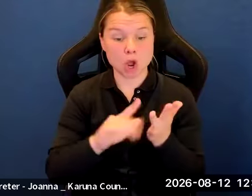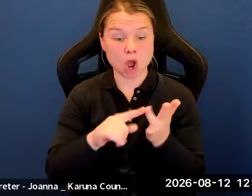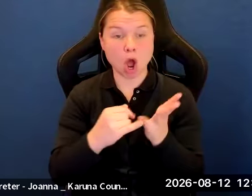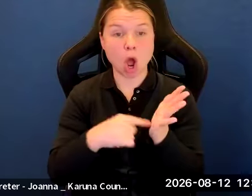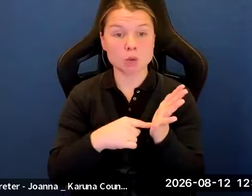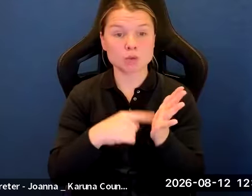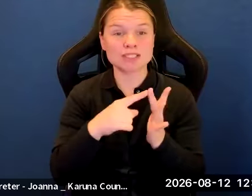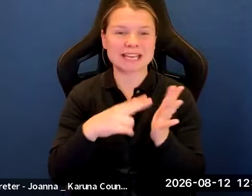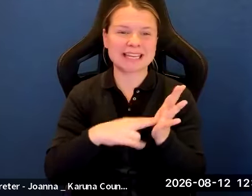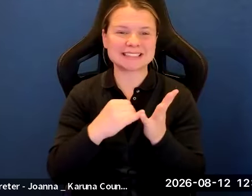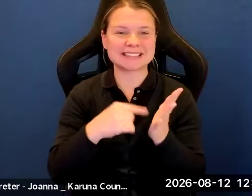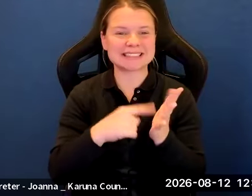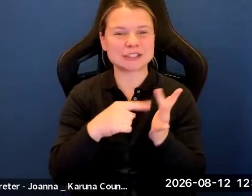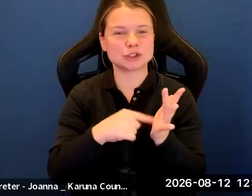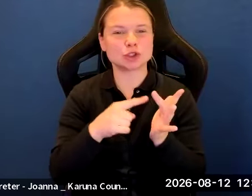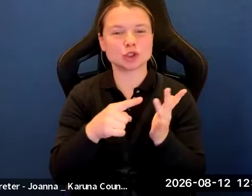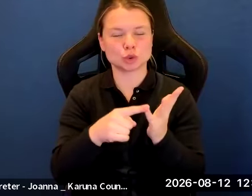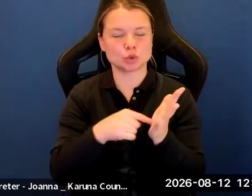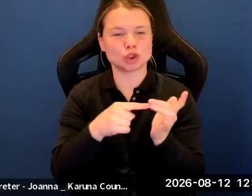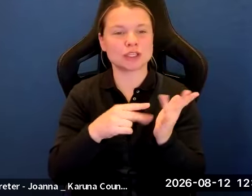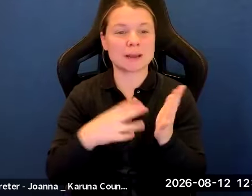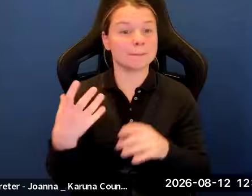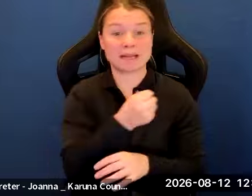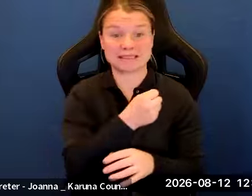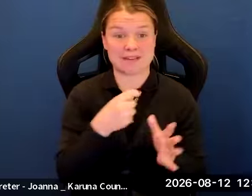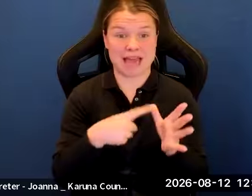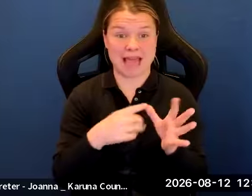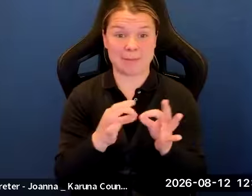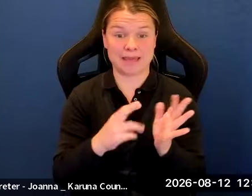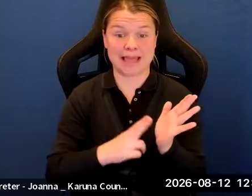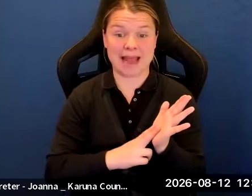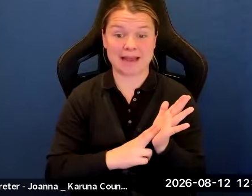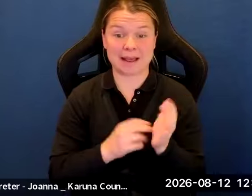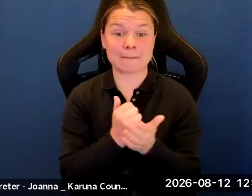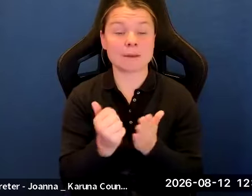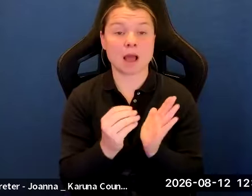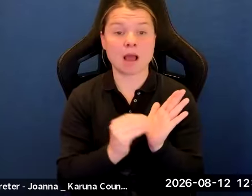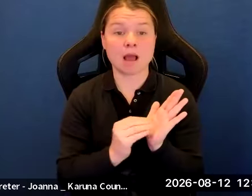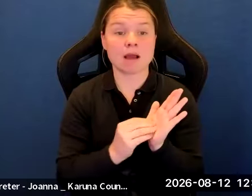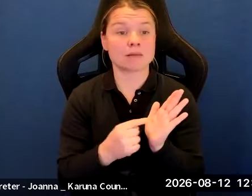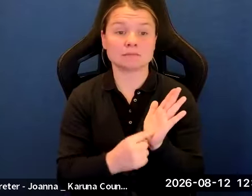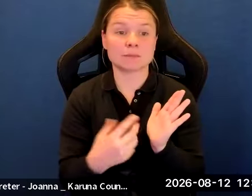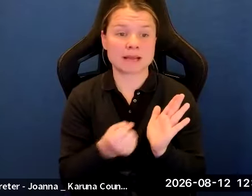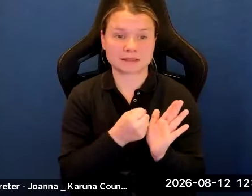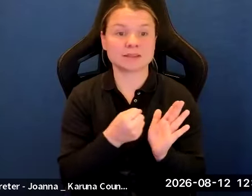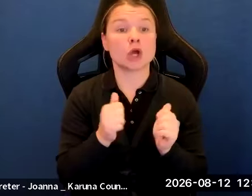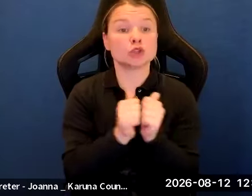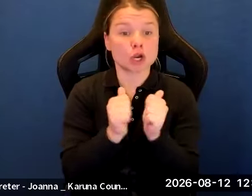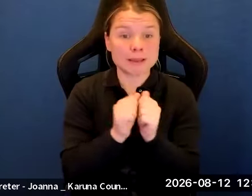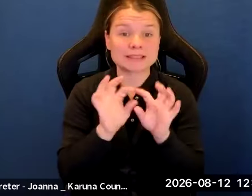right. Moving on to eligible host institutions. So host institutions must have a current Australian business